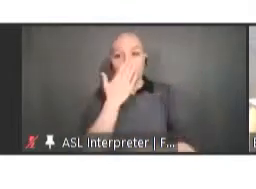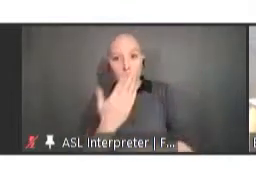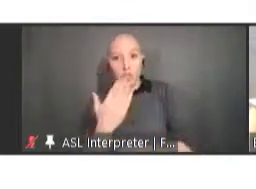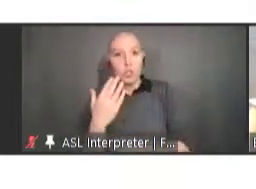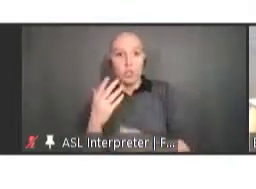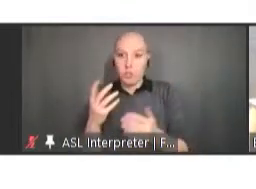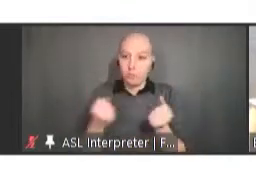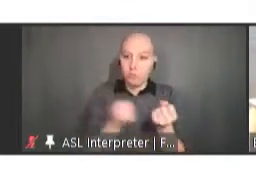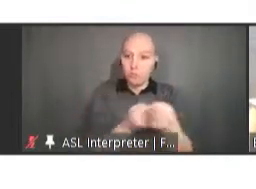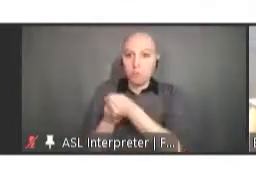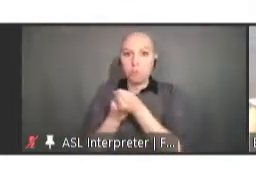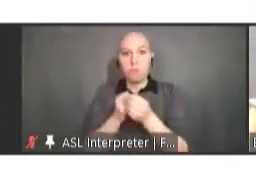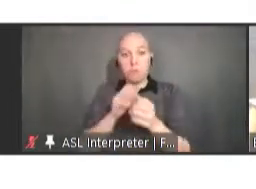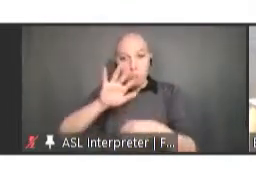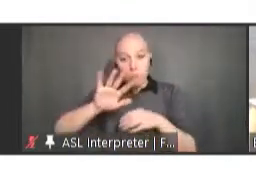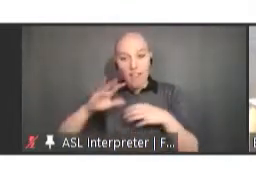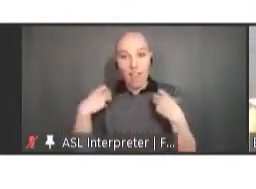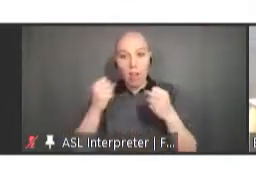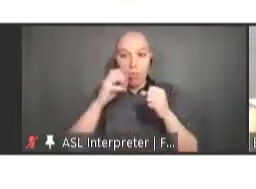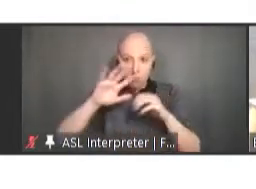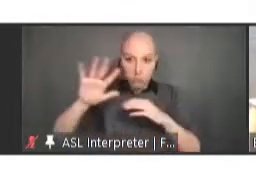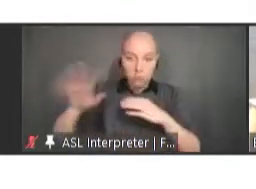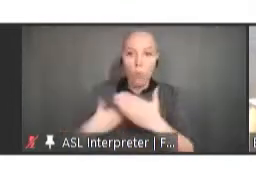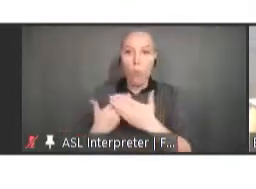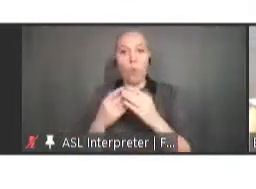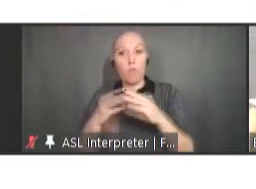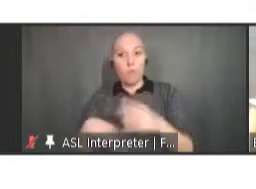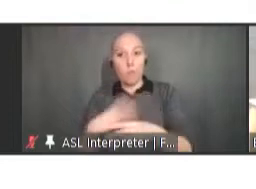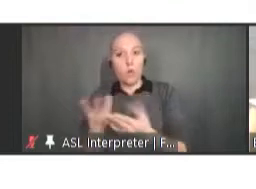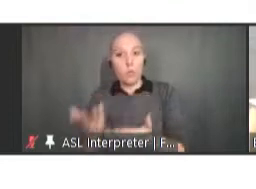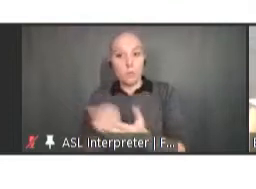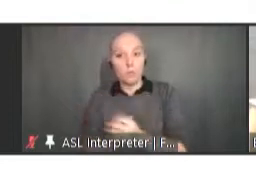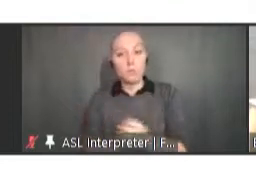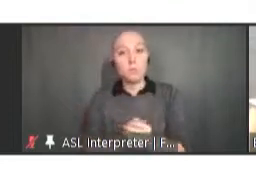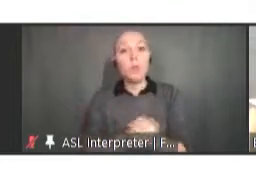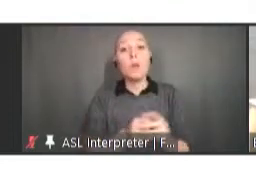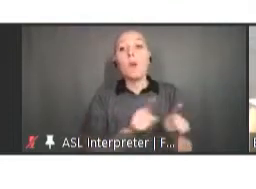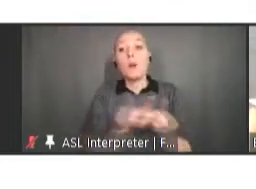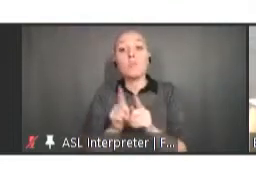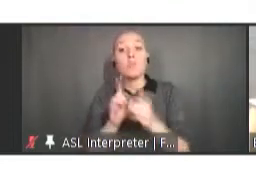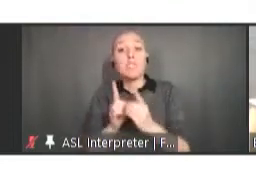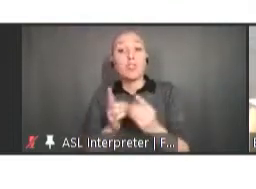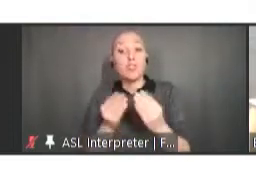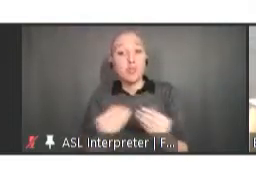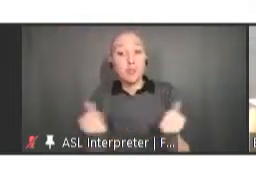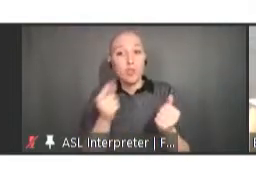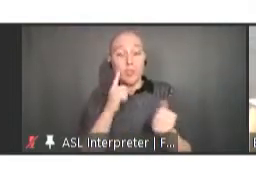to provide smart guidelines and digital solutions for worldwide health promotion was stimulated and